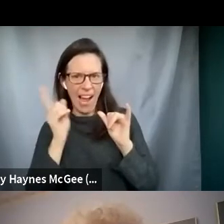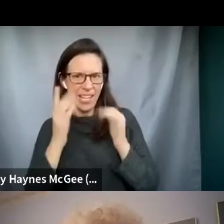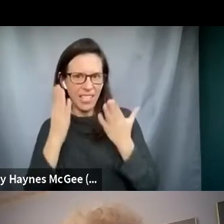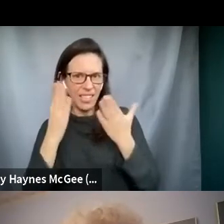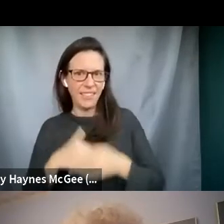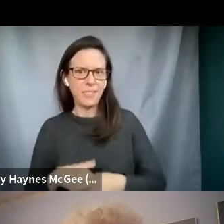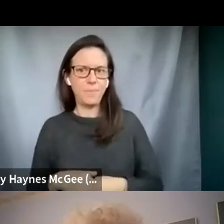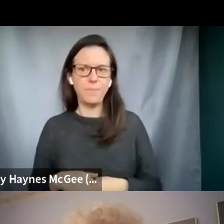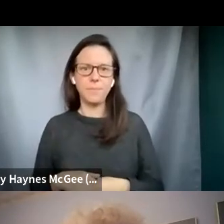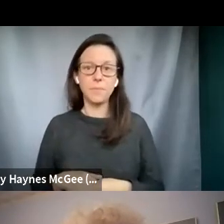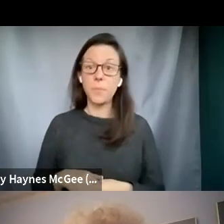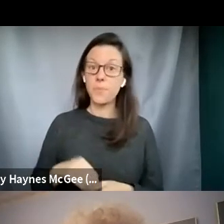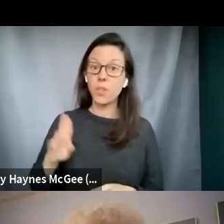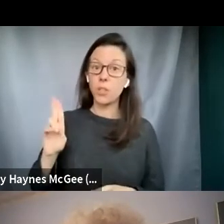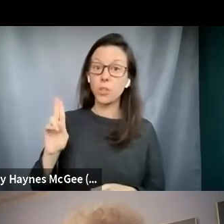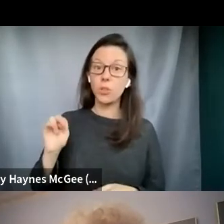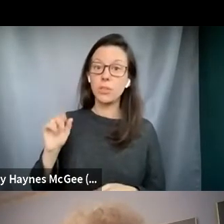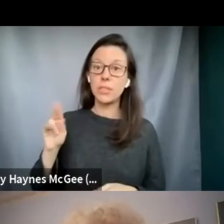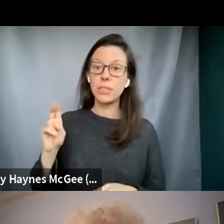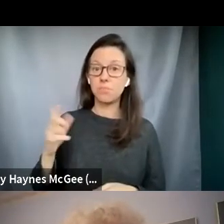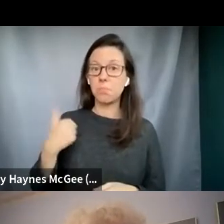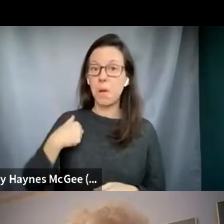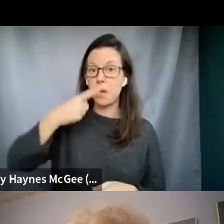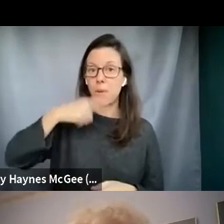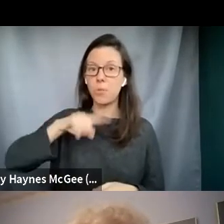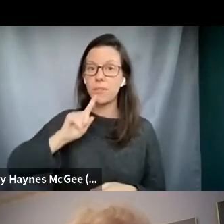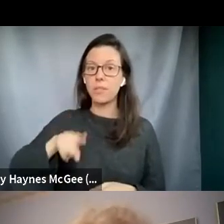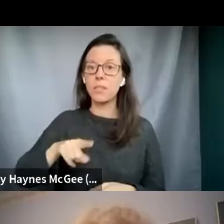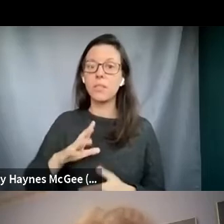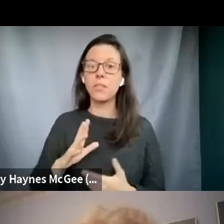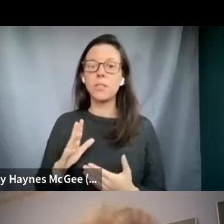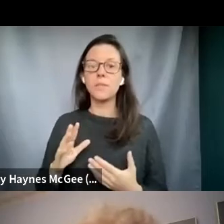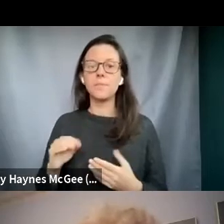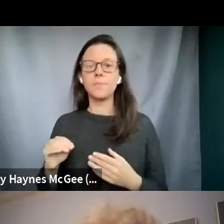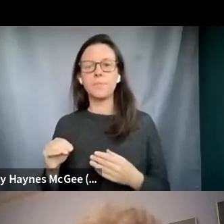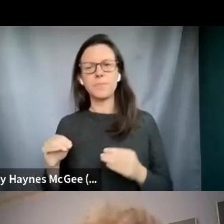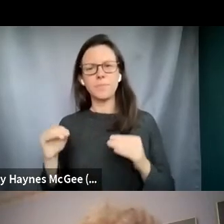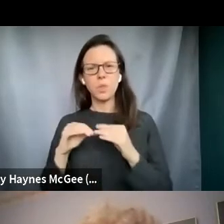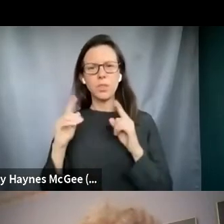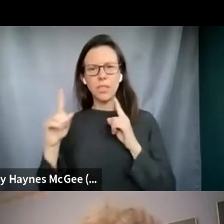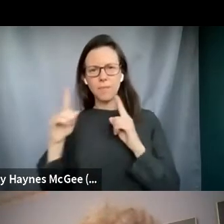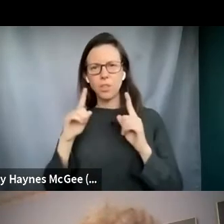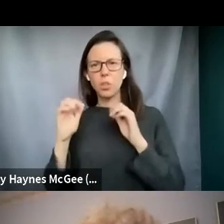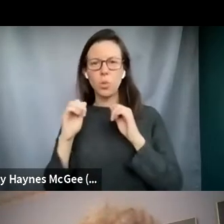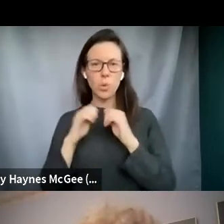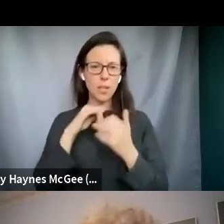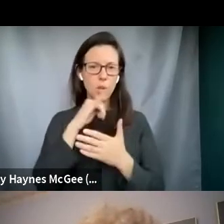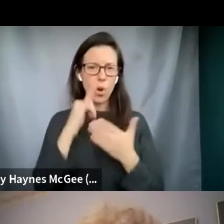I can speak to that. I think it is more a conversation you have with the artist about their rates because